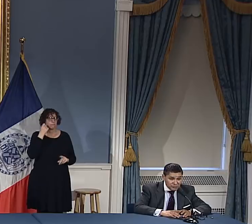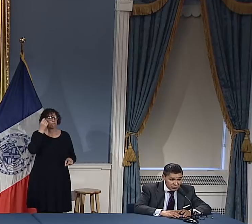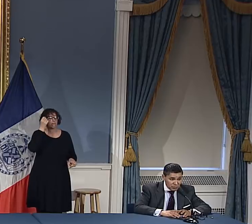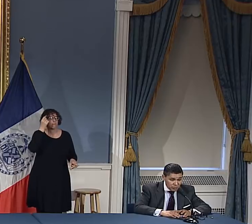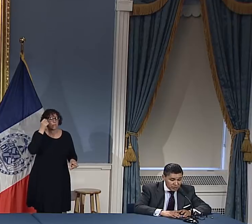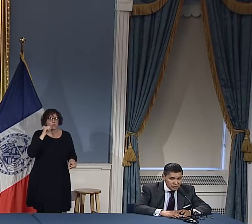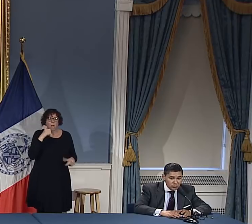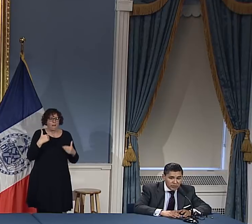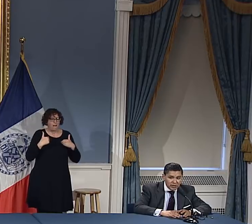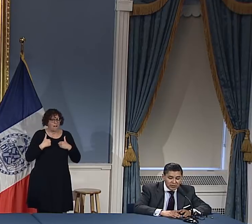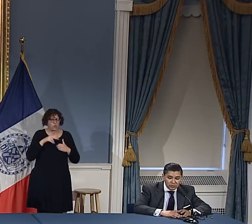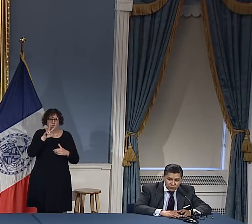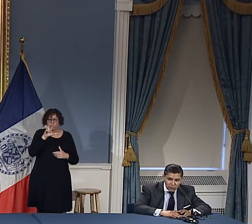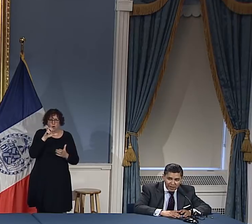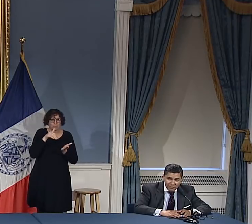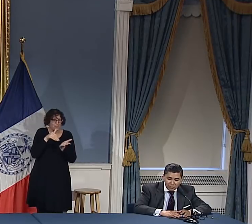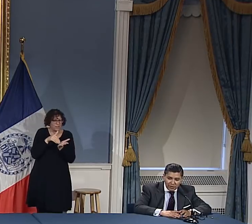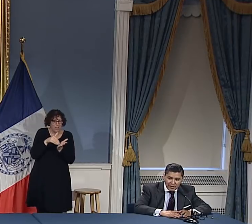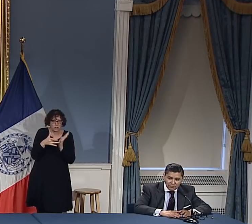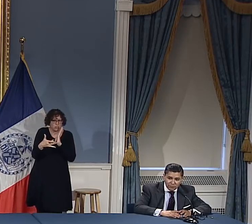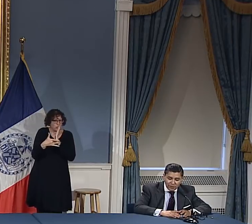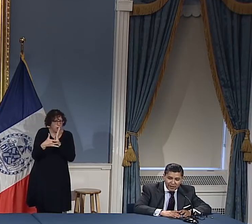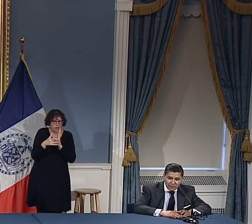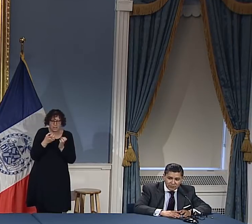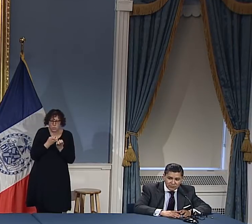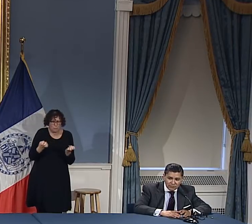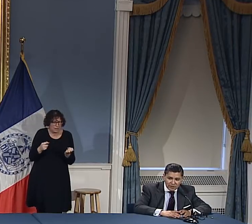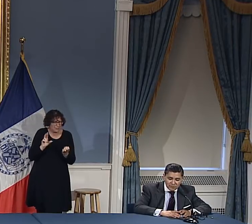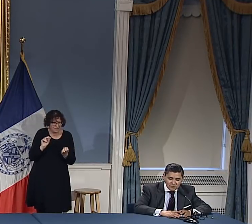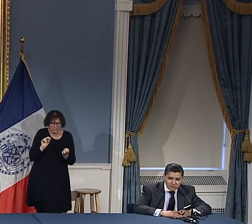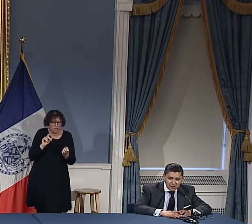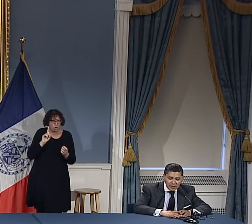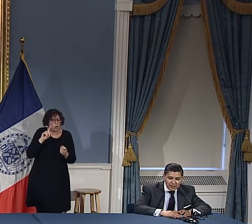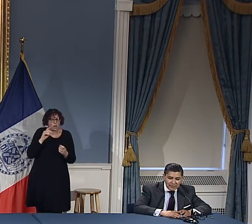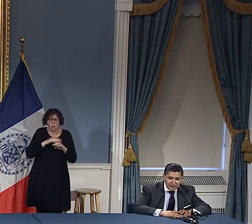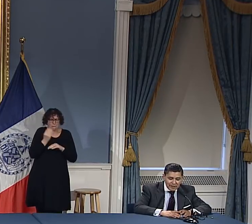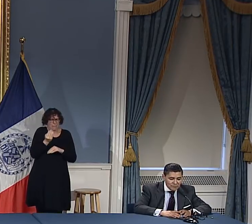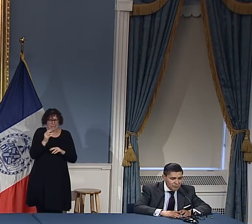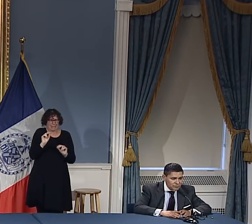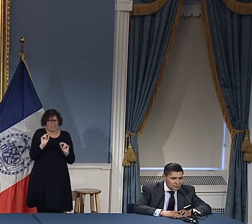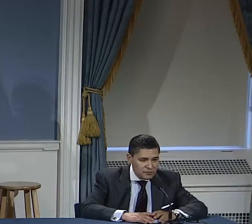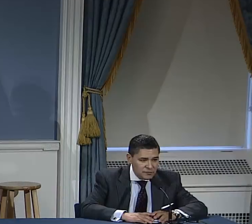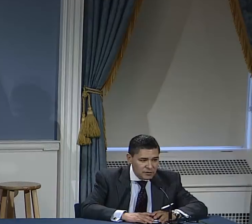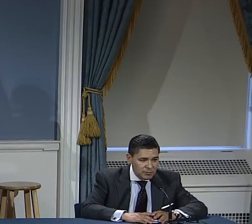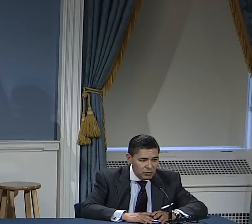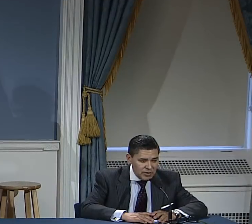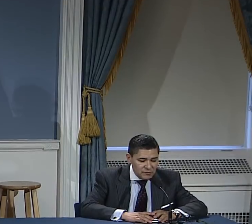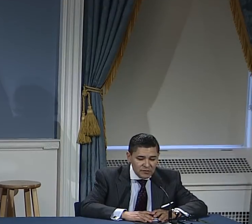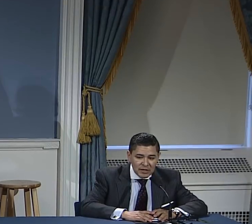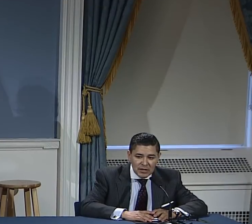ANSWER. WE'RE NOT GNOIG O THVEA 300,000 DEVICES BY MONDAY. WE NEVER SAID WE WOULD.